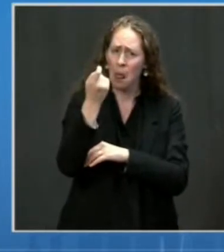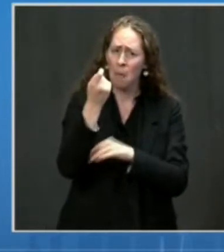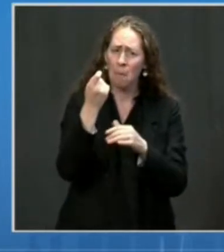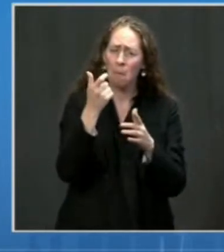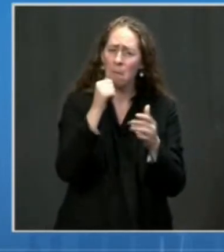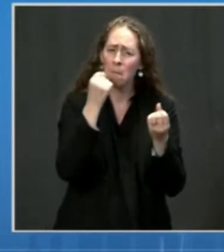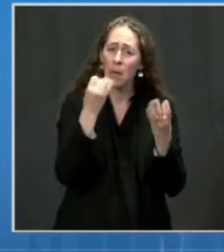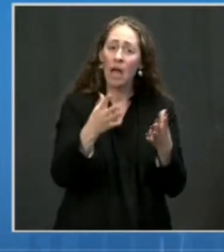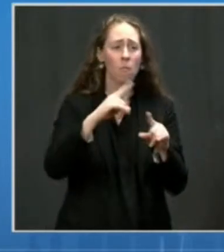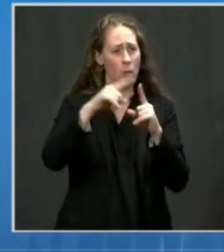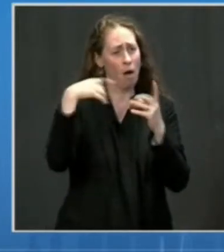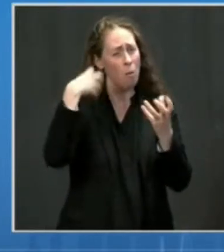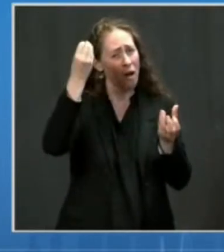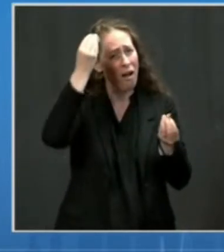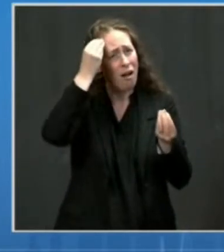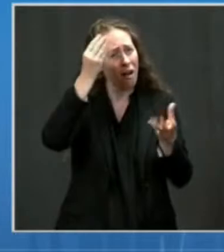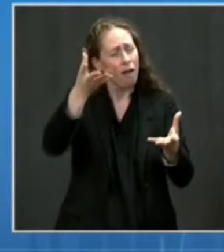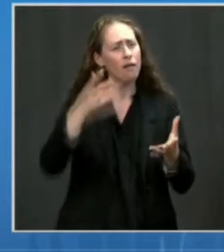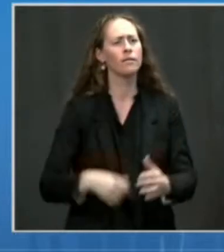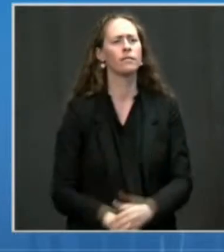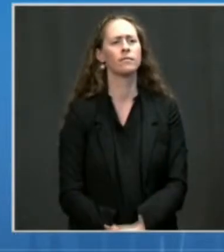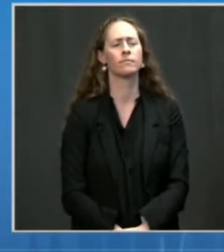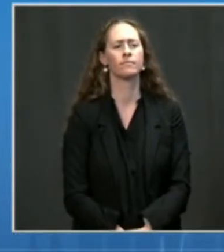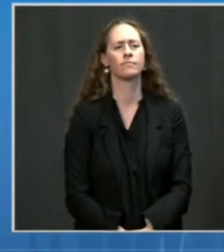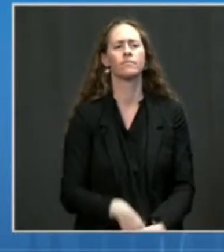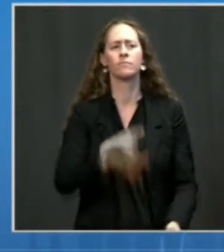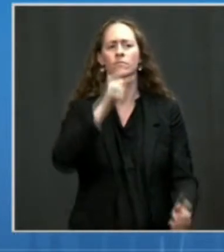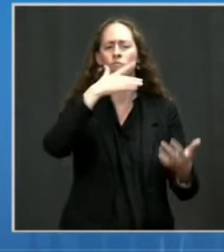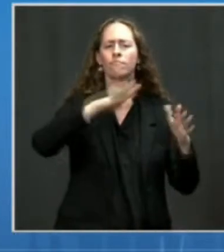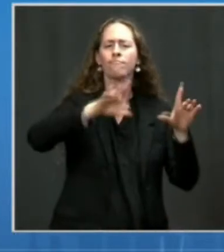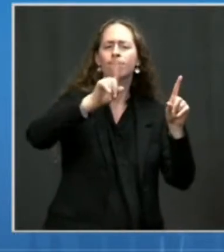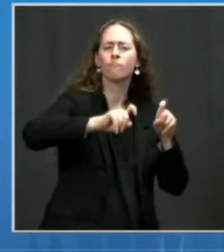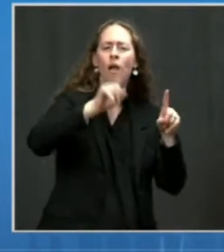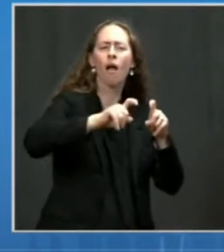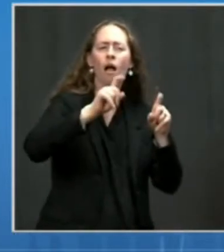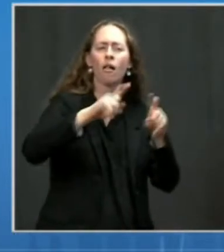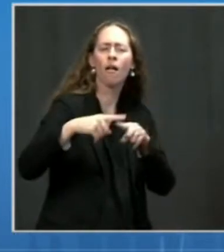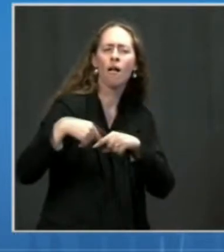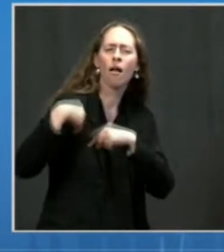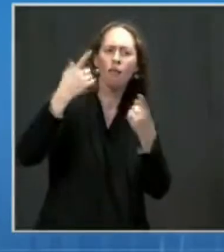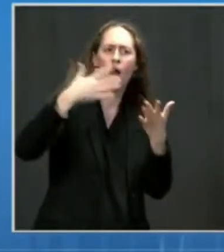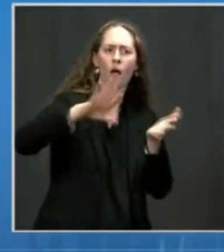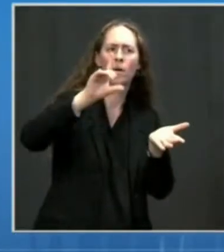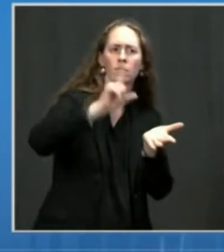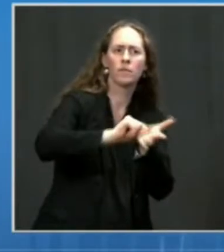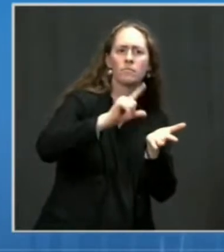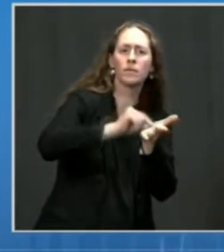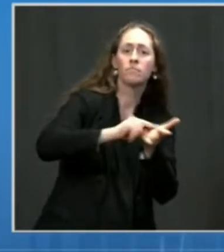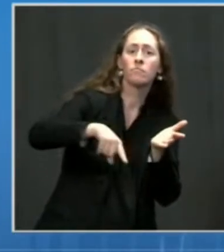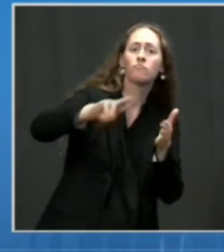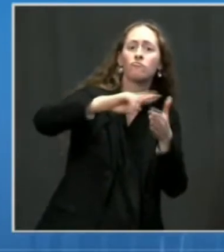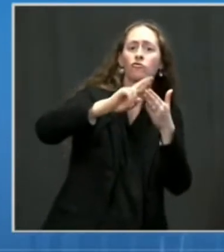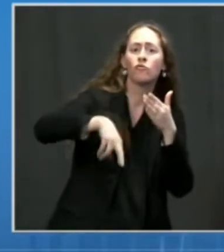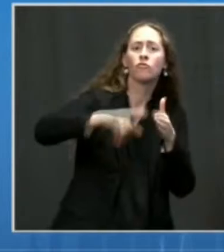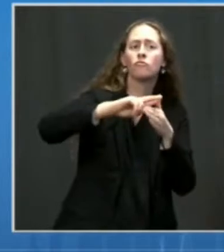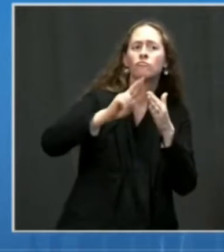A QUICK COMMENT ON THE 79%. THAT MAY LOOK A BIT LOW, BUT REMEMBER, THE EFFICACY OF THE